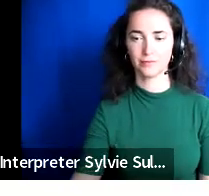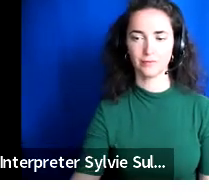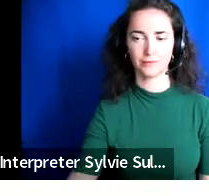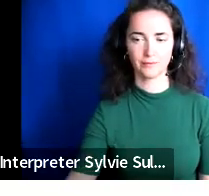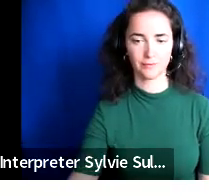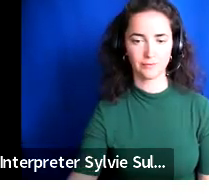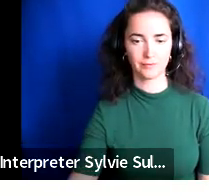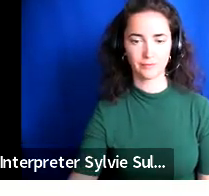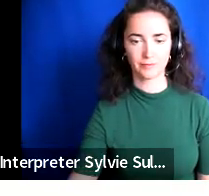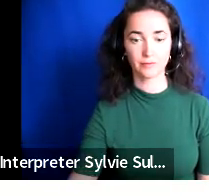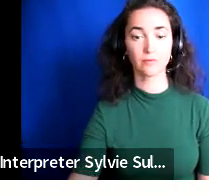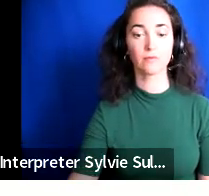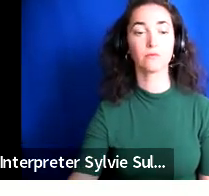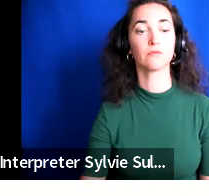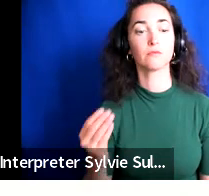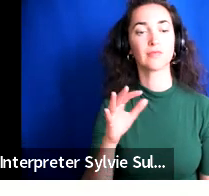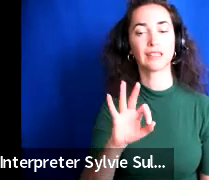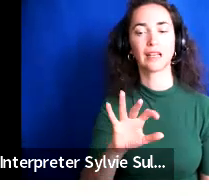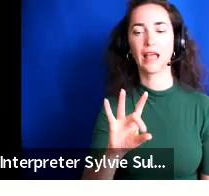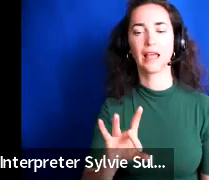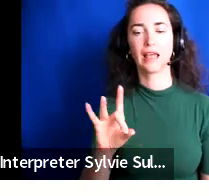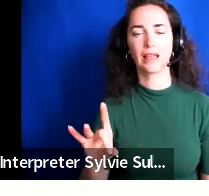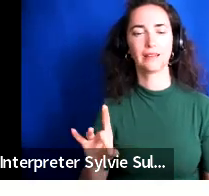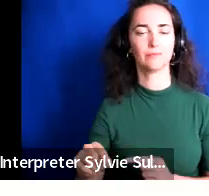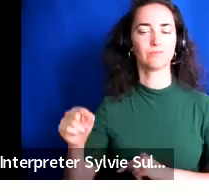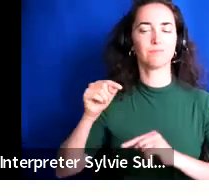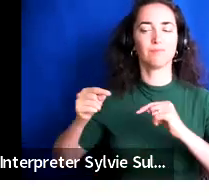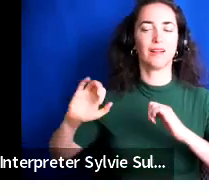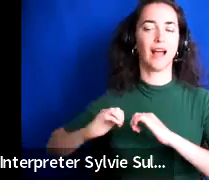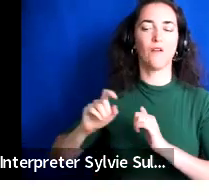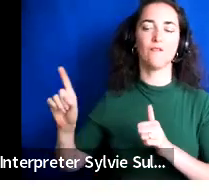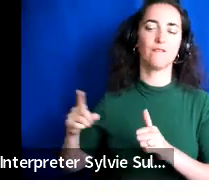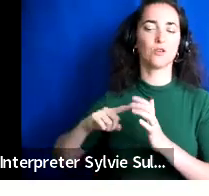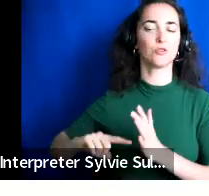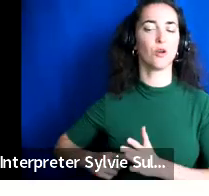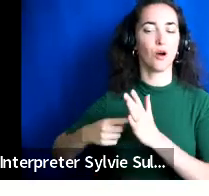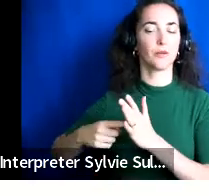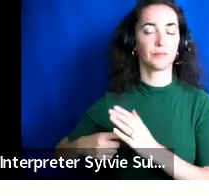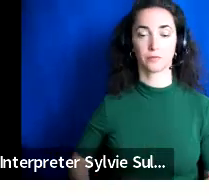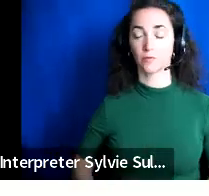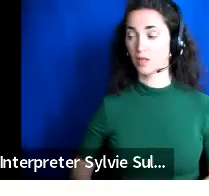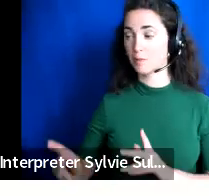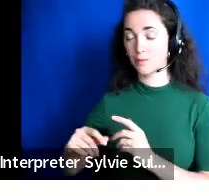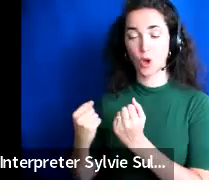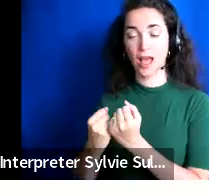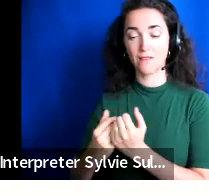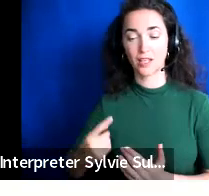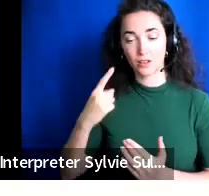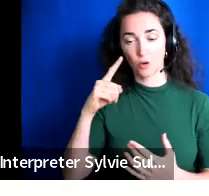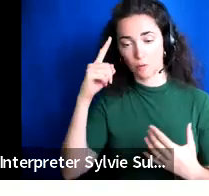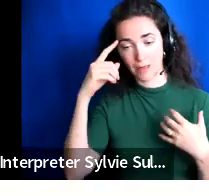9, 8, the beginning how it all began. So mental health and suicide prevention advocates seeking a national easy to remember.